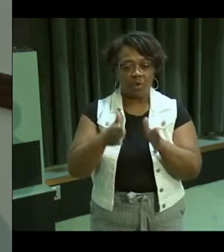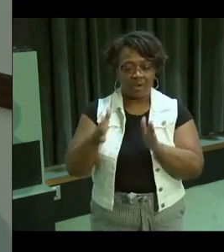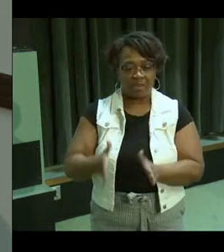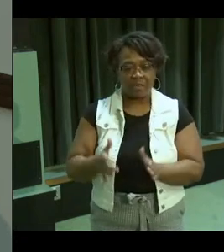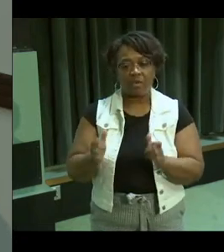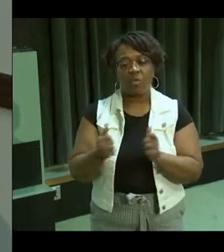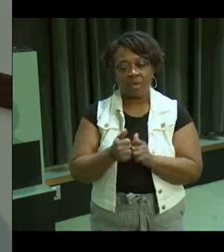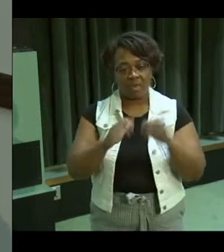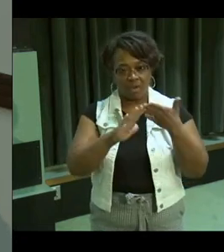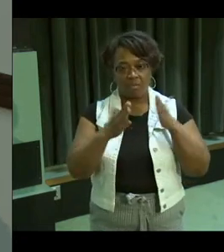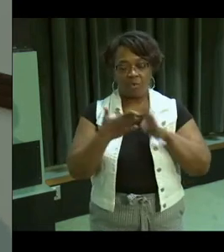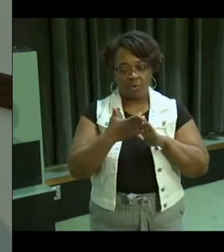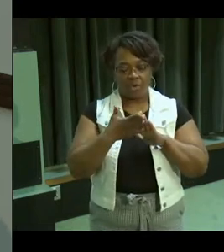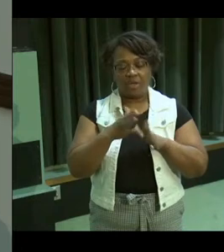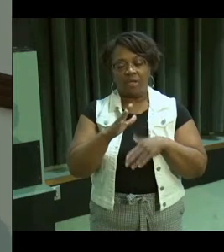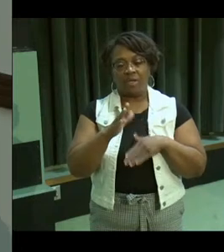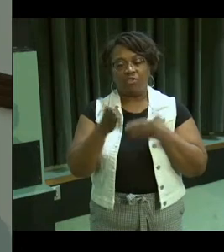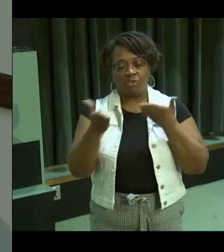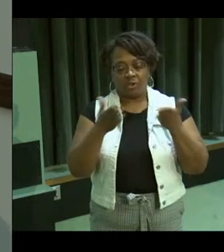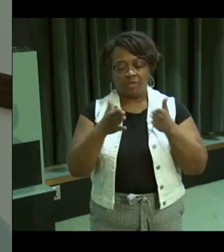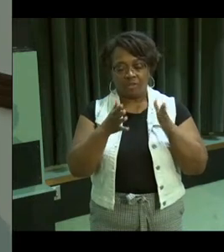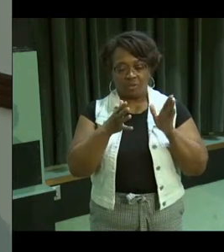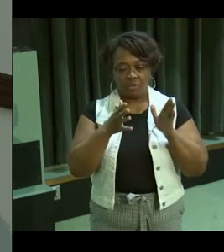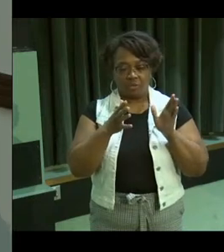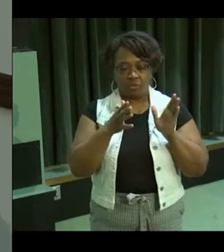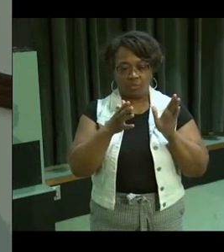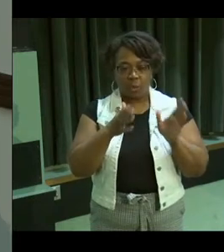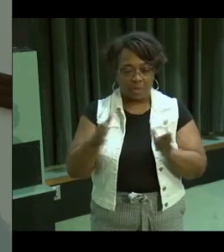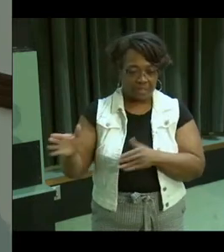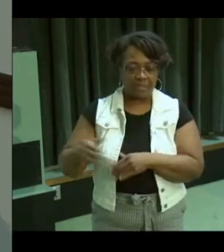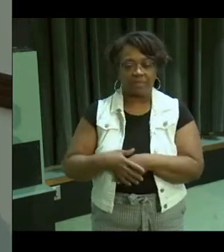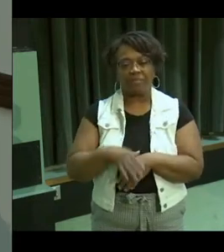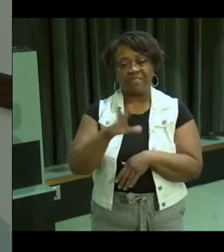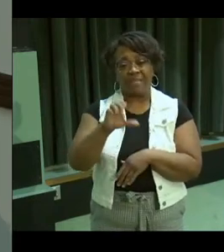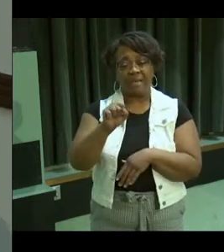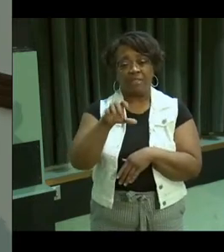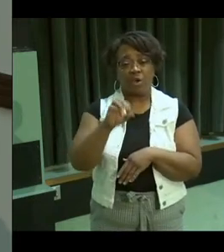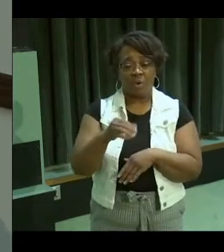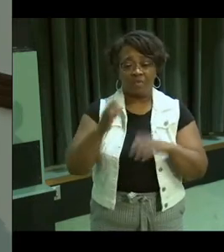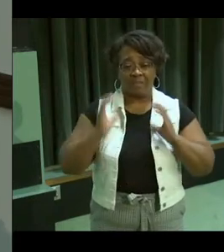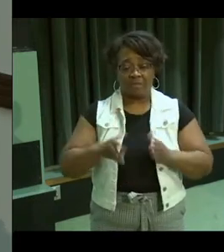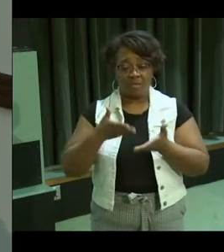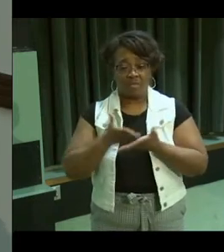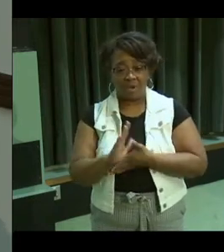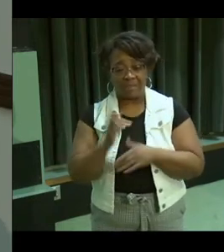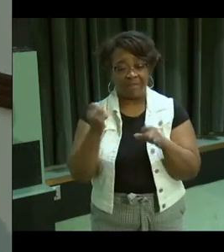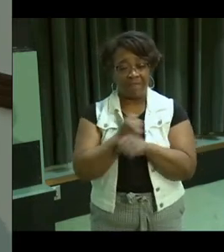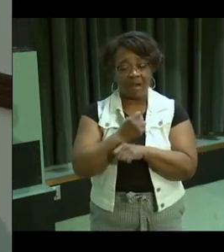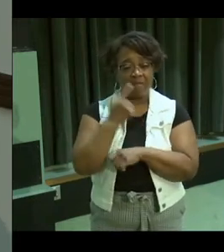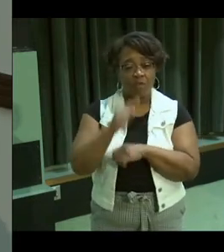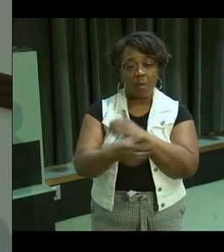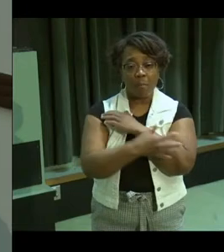Service Organization, and the